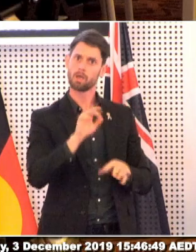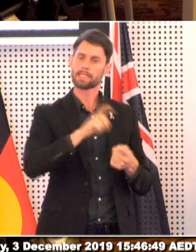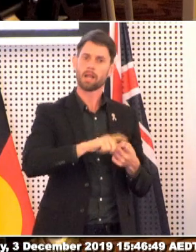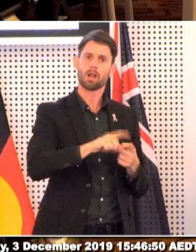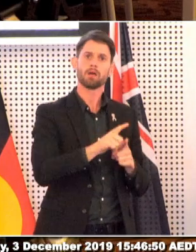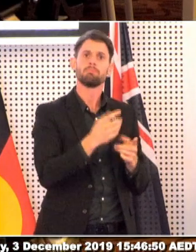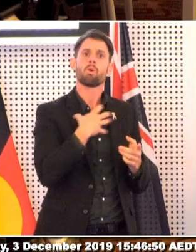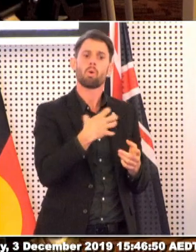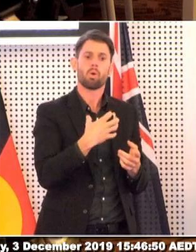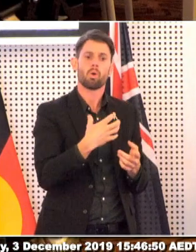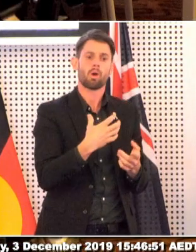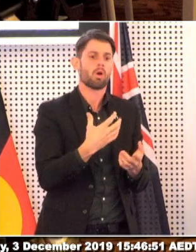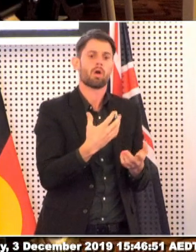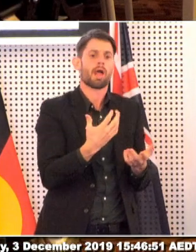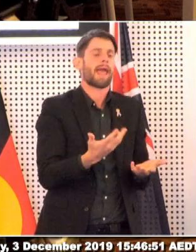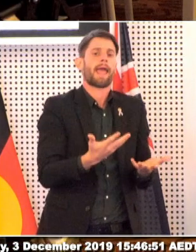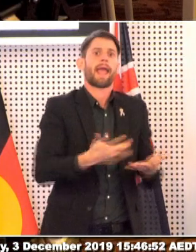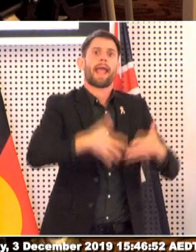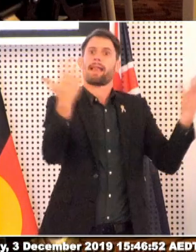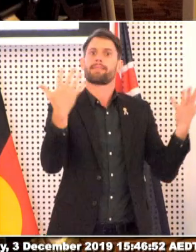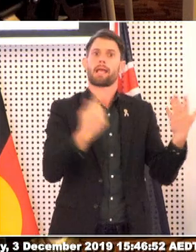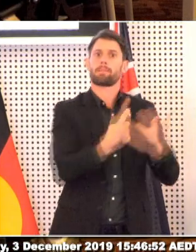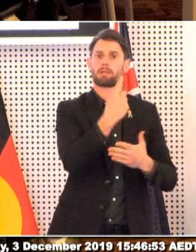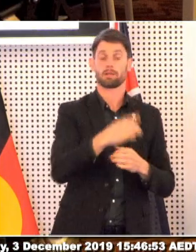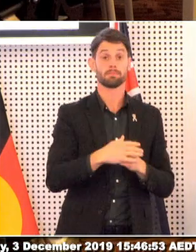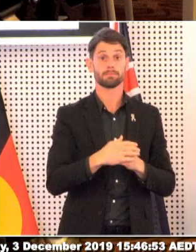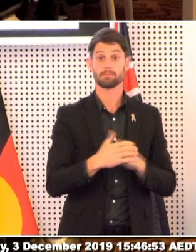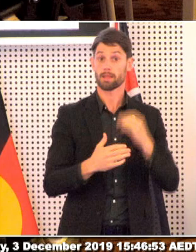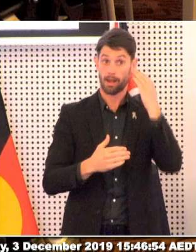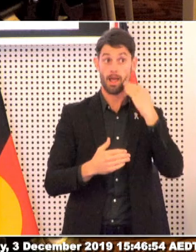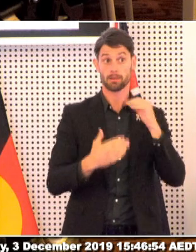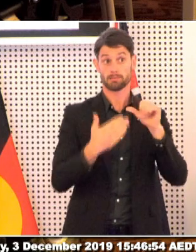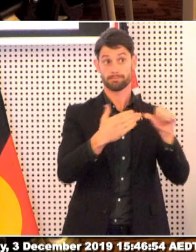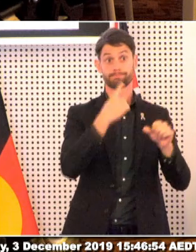Yes. So for me, it’s anything that could harm or could cause harm to somebody.